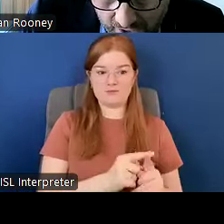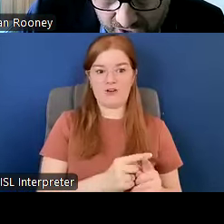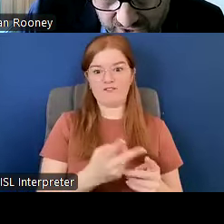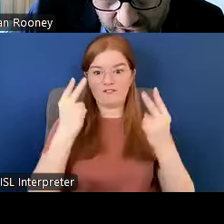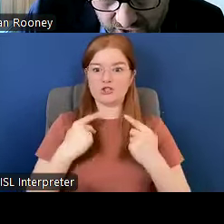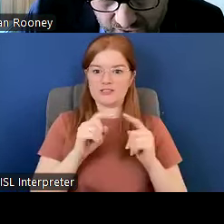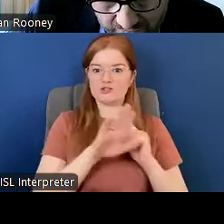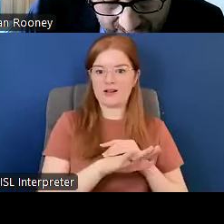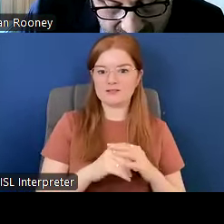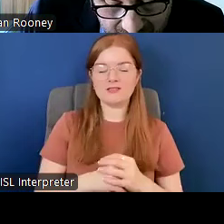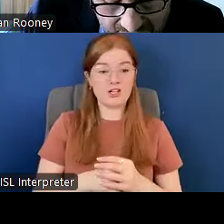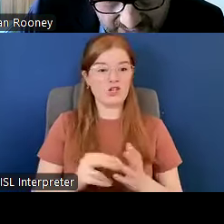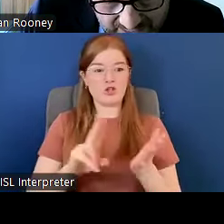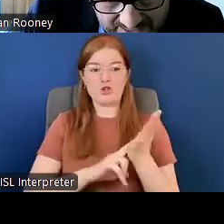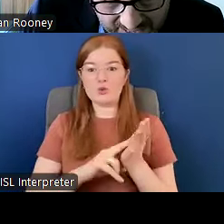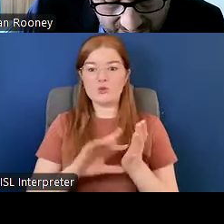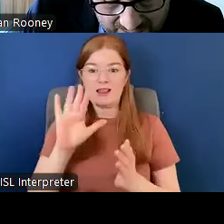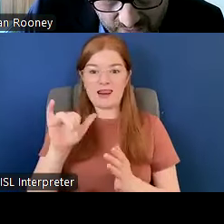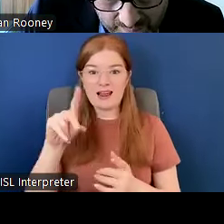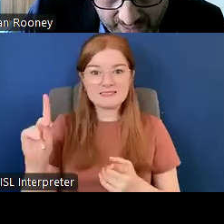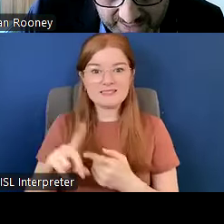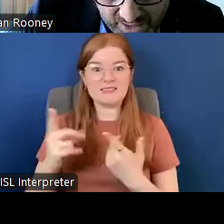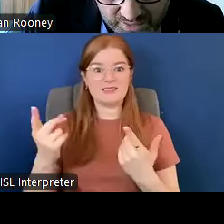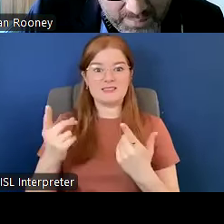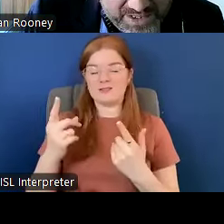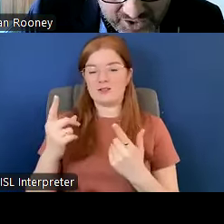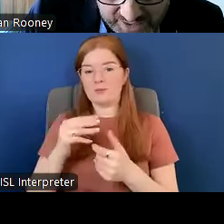Her judicious use of leading delineating elements while binding the whole composition